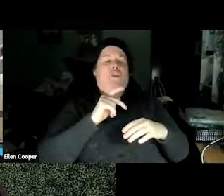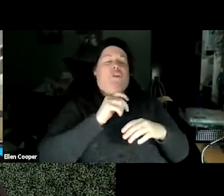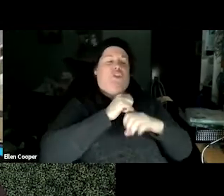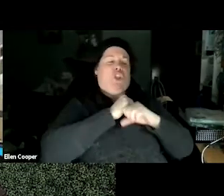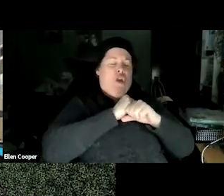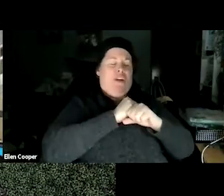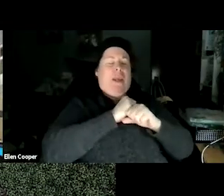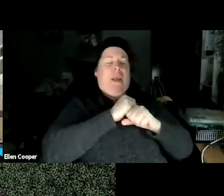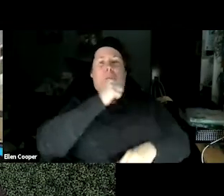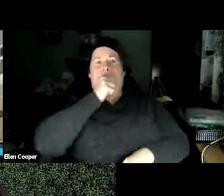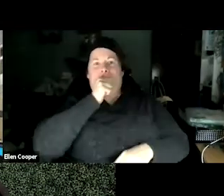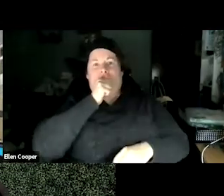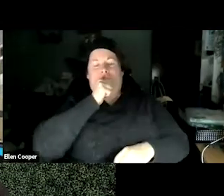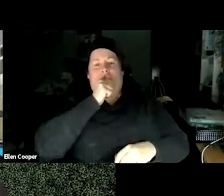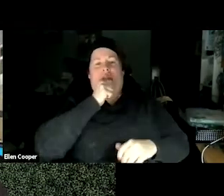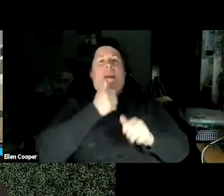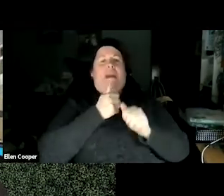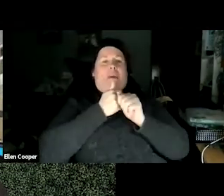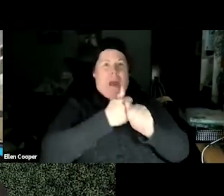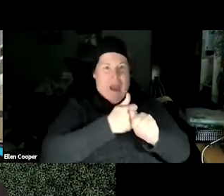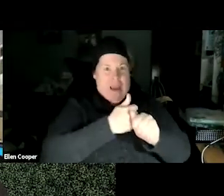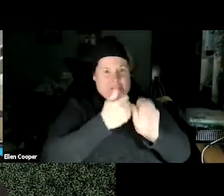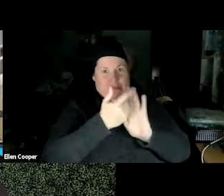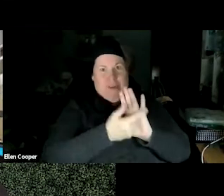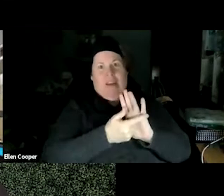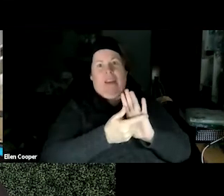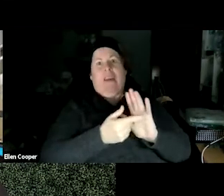Prior to joining or leading synergistic Caleb led the IBM